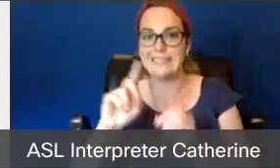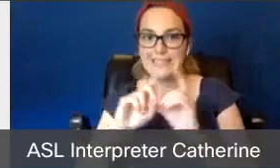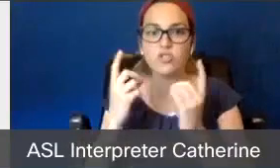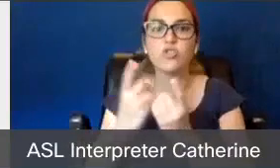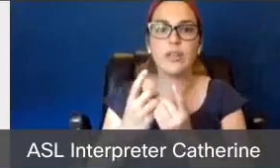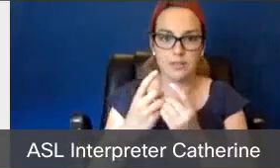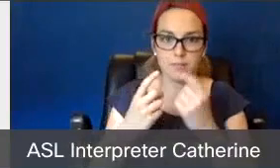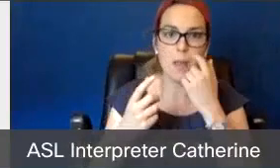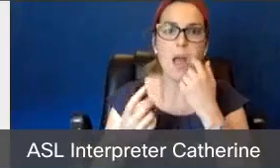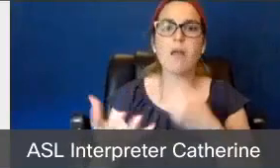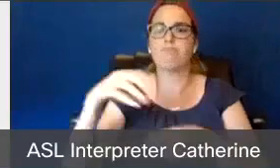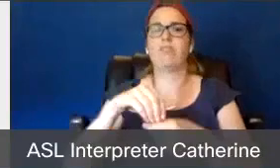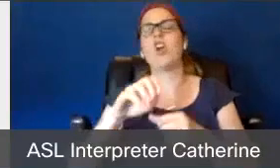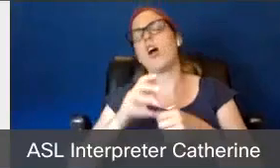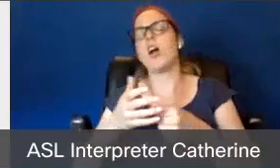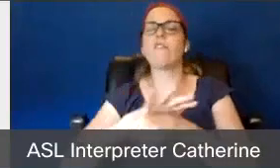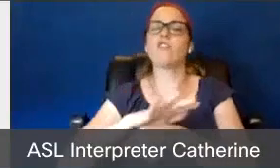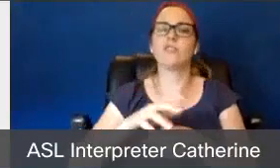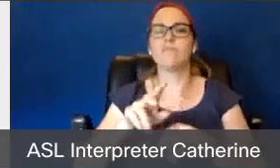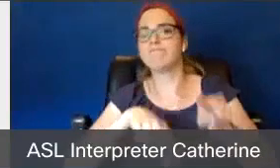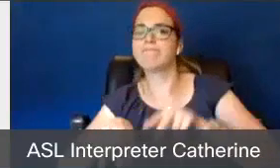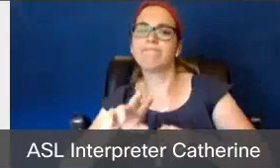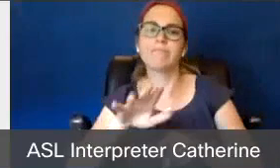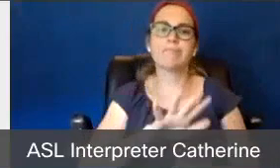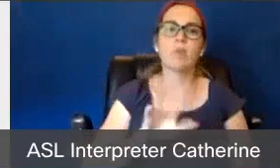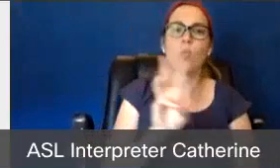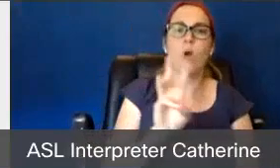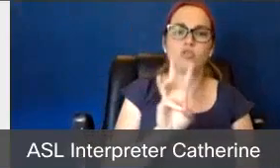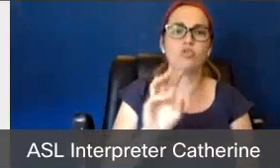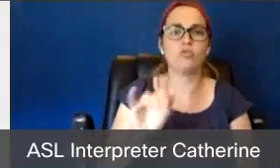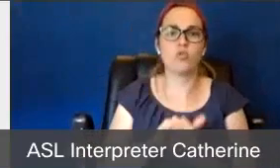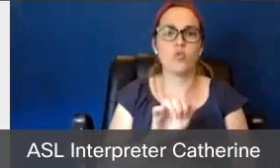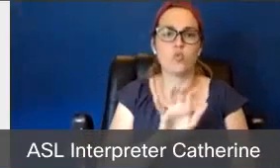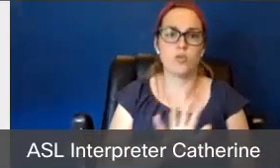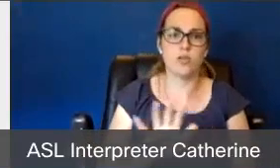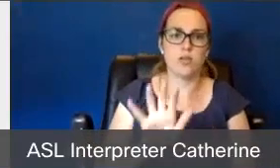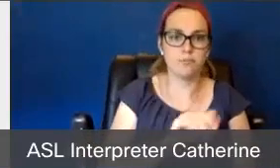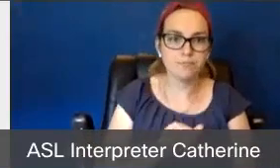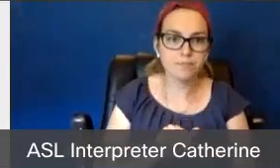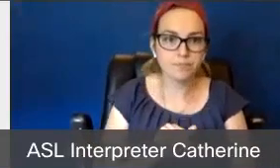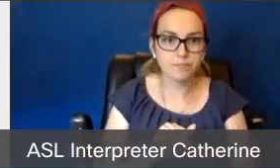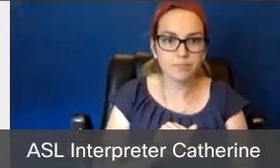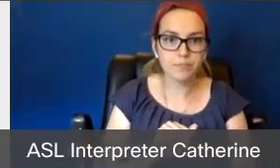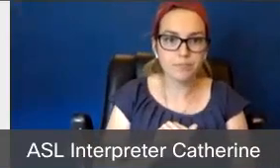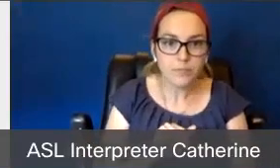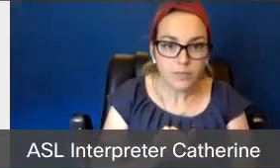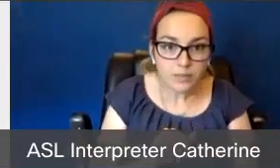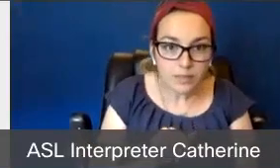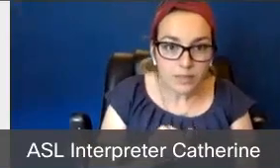of the first opioid intervention court in the United States which was established in May, 2017.